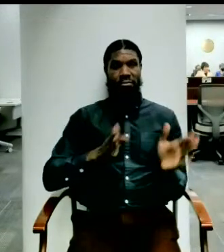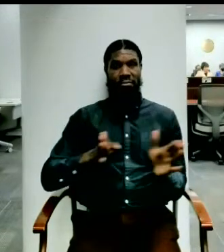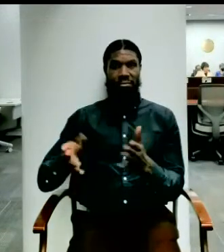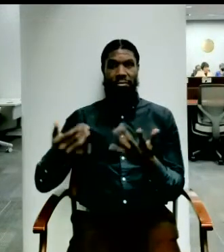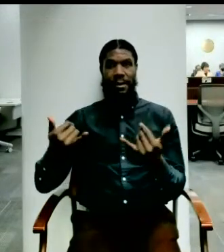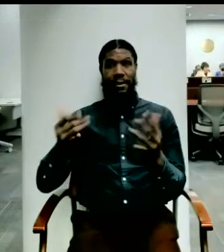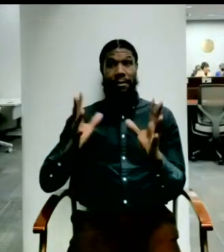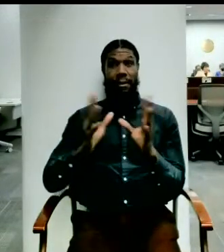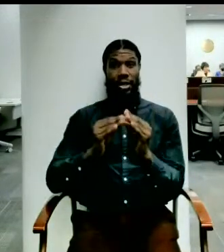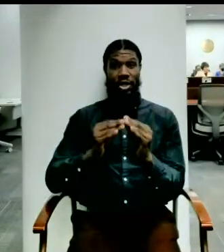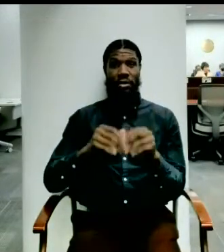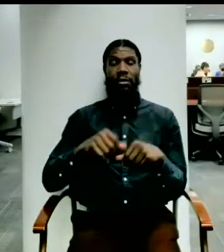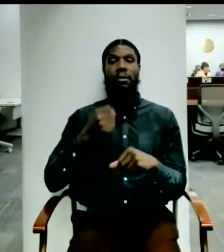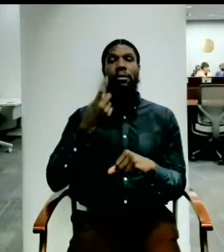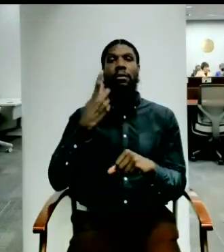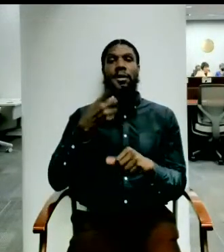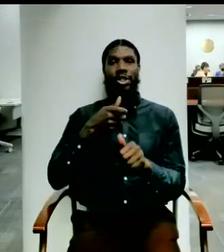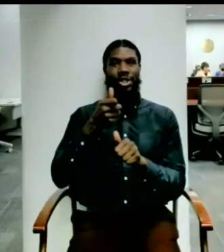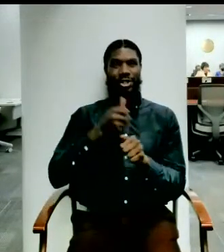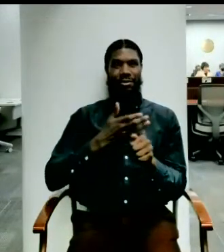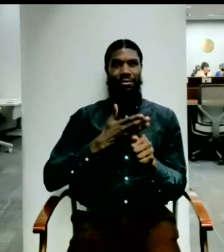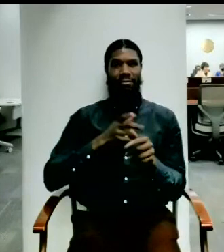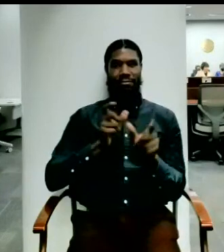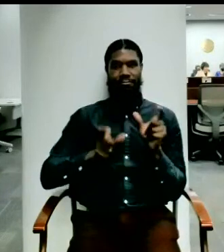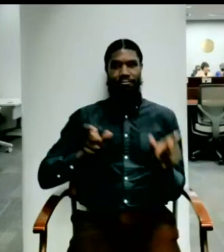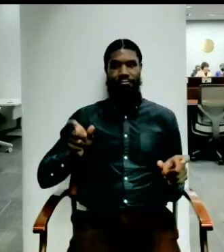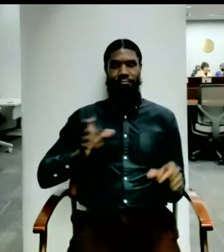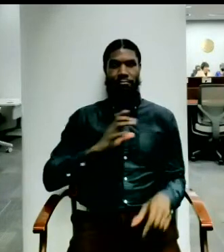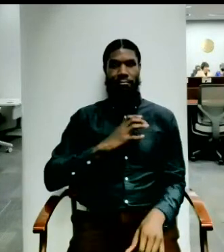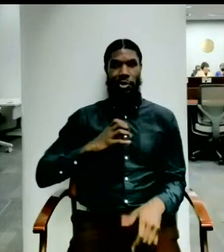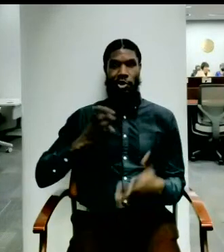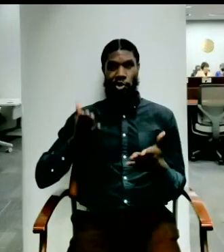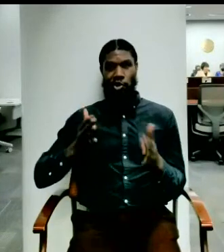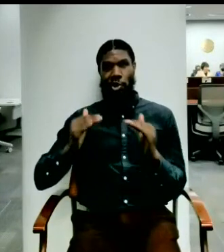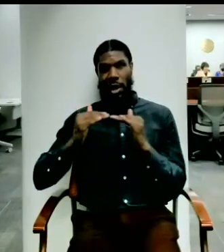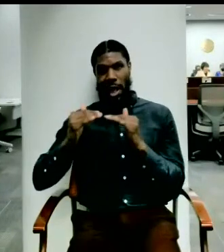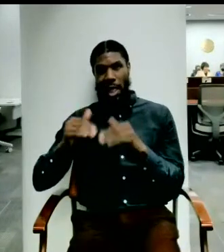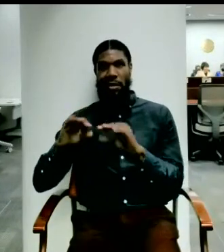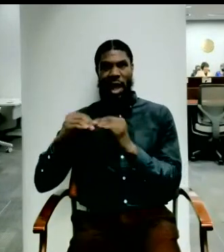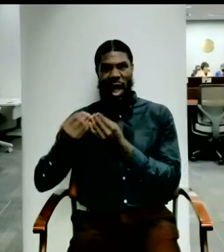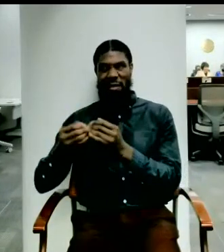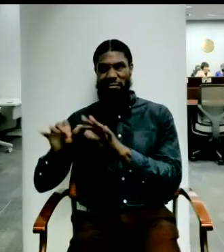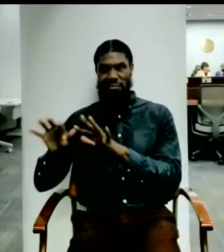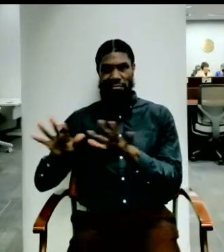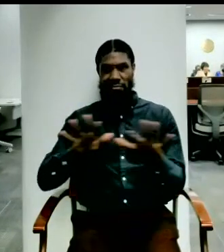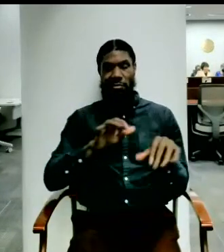Those in each of my Commissioner um colleagues offices who have been working since this spring